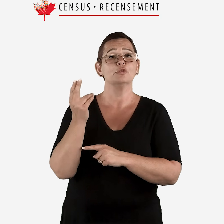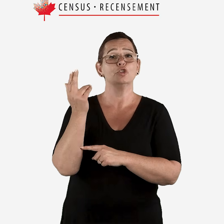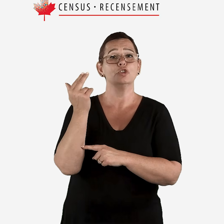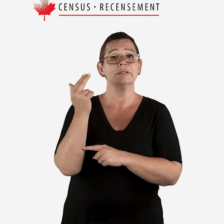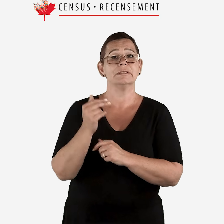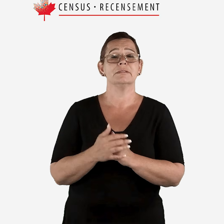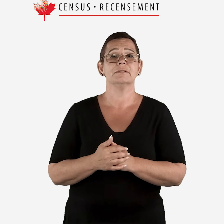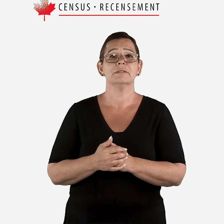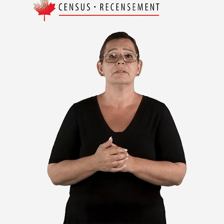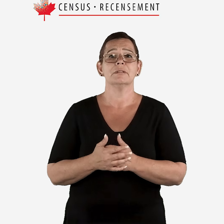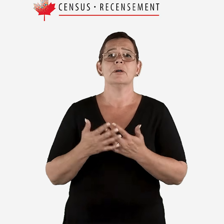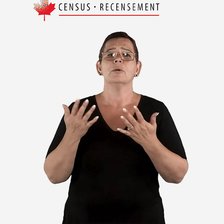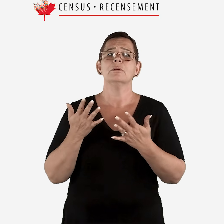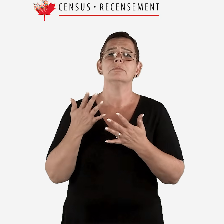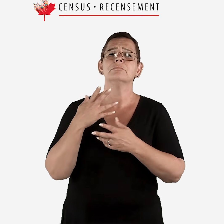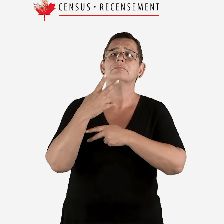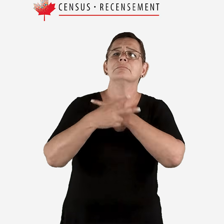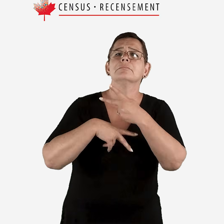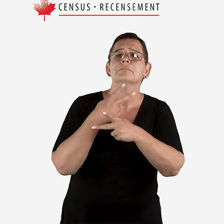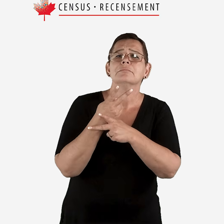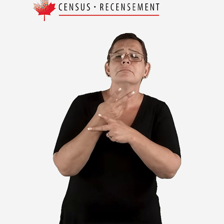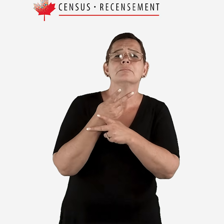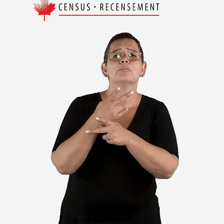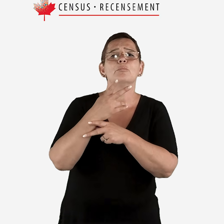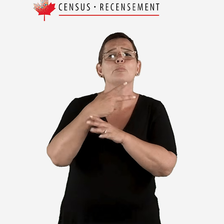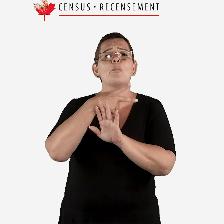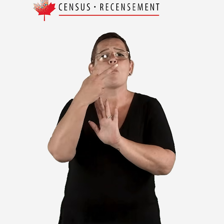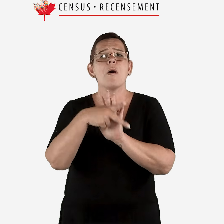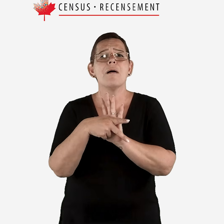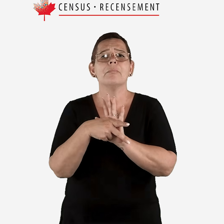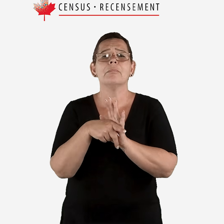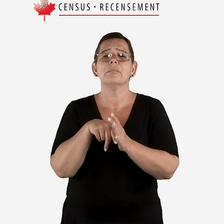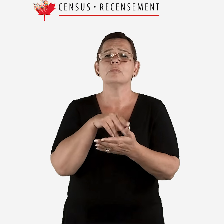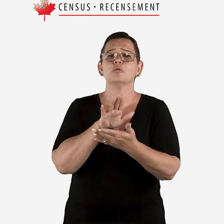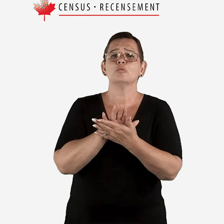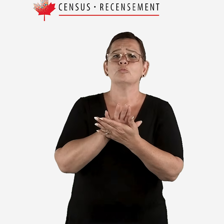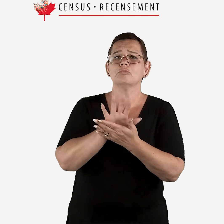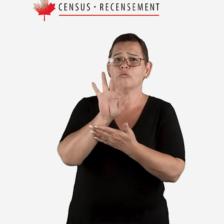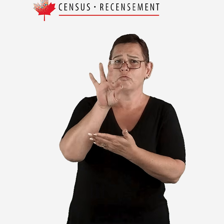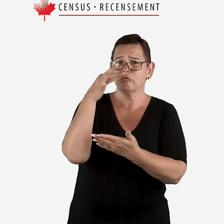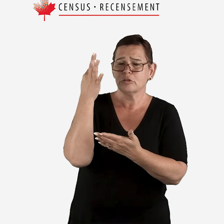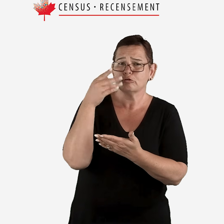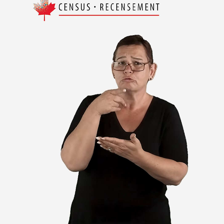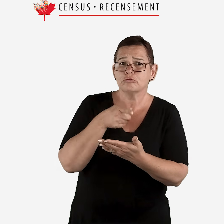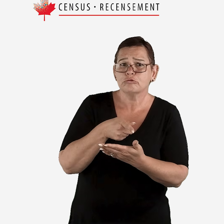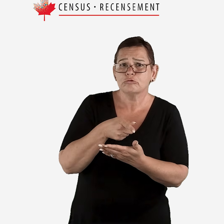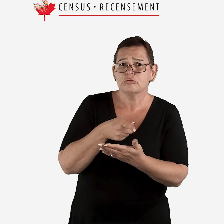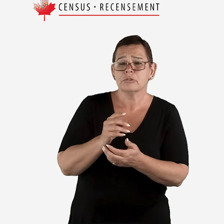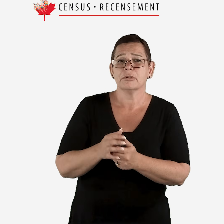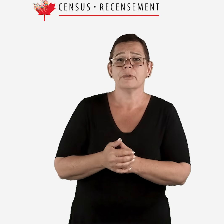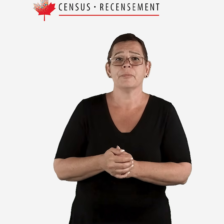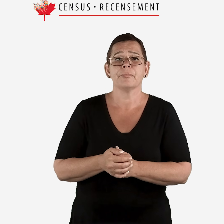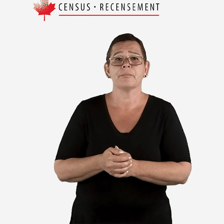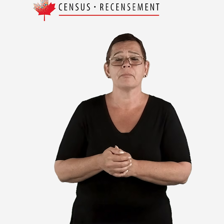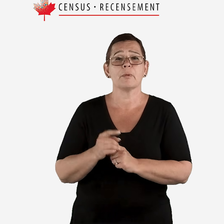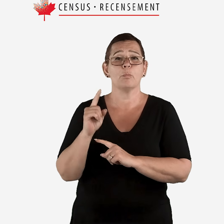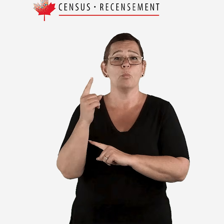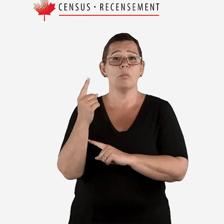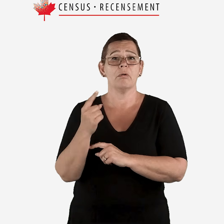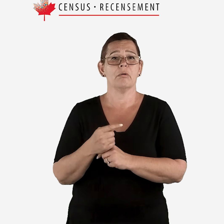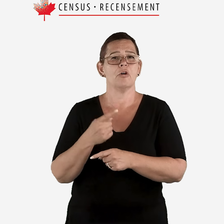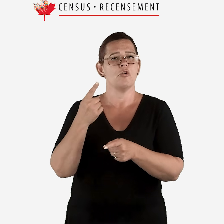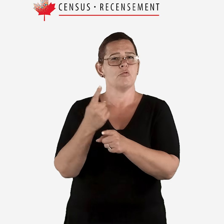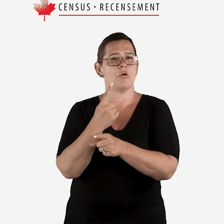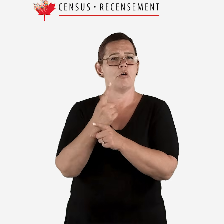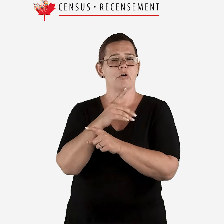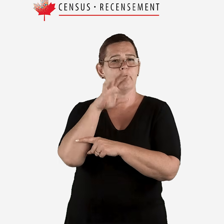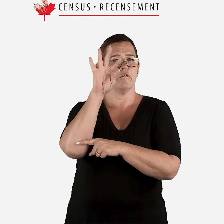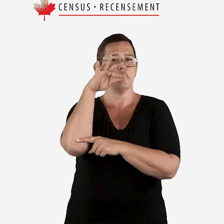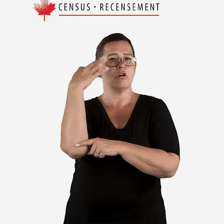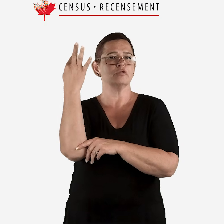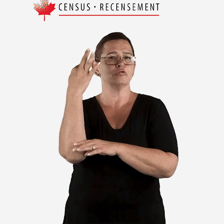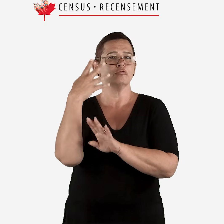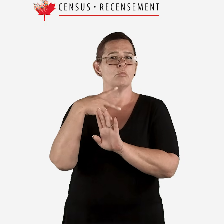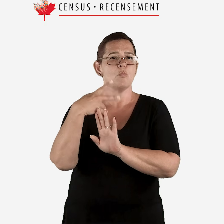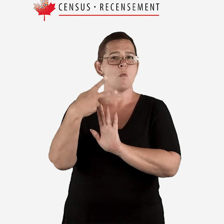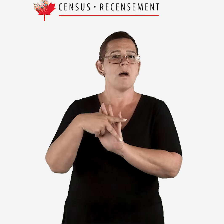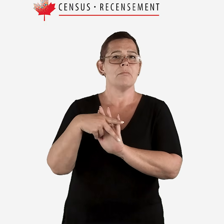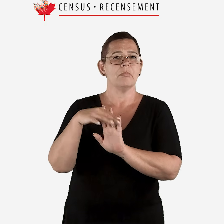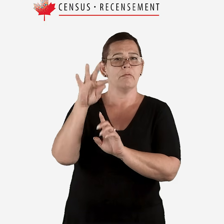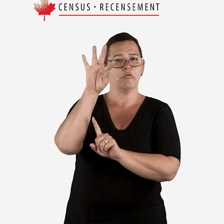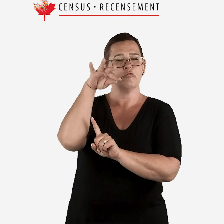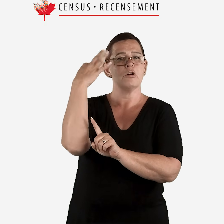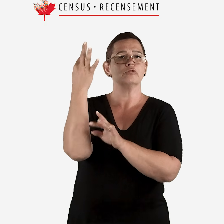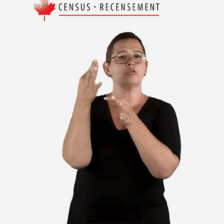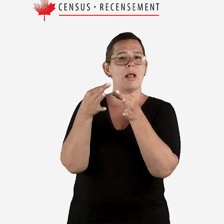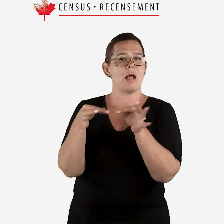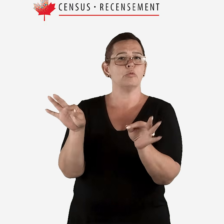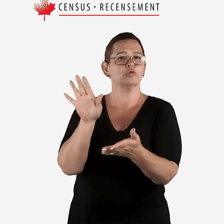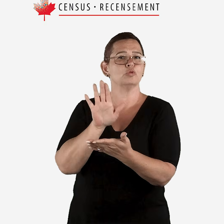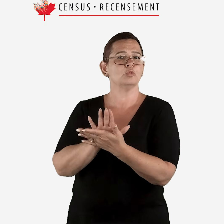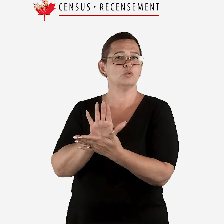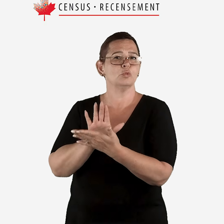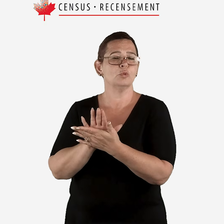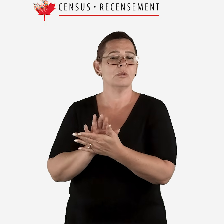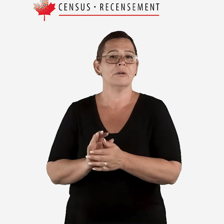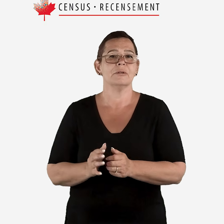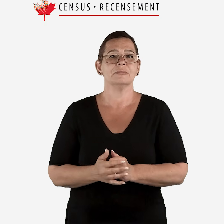13. In which type of program was this schooling in French done? Response option 1: A regular French program in a French-language school